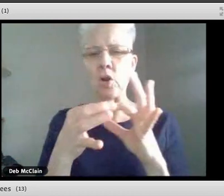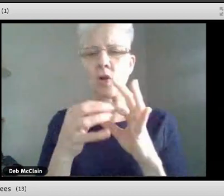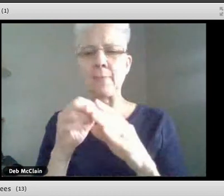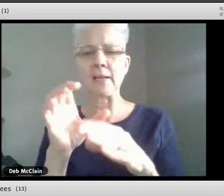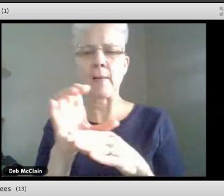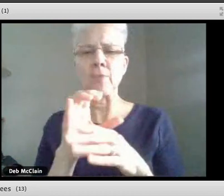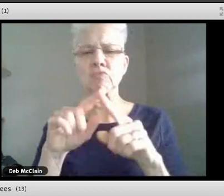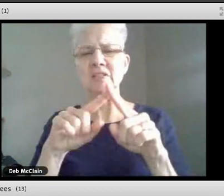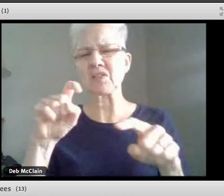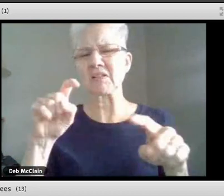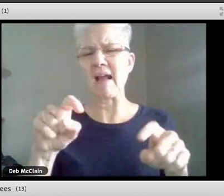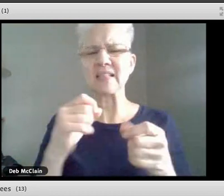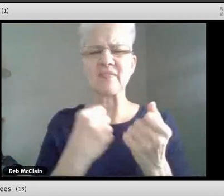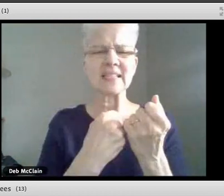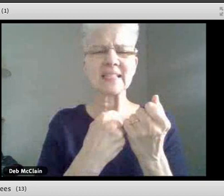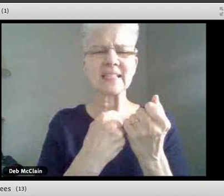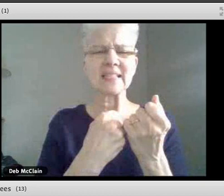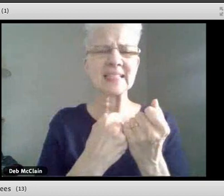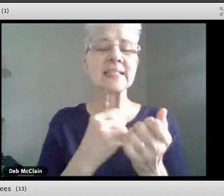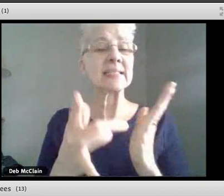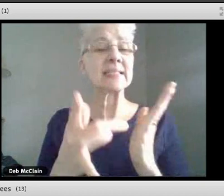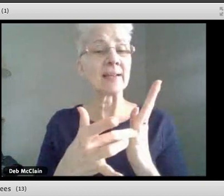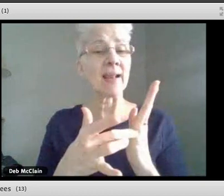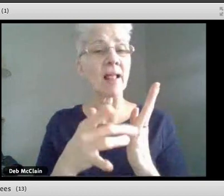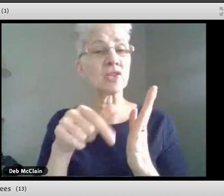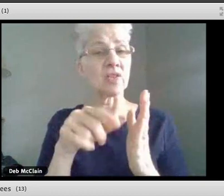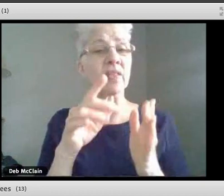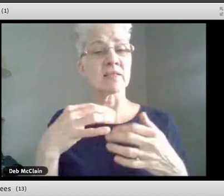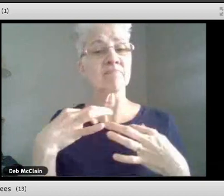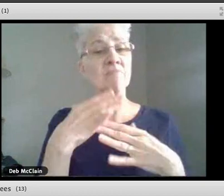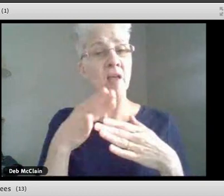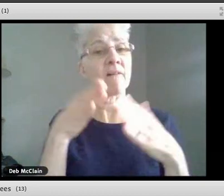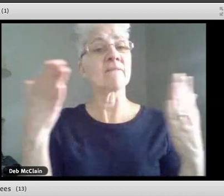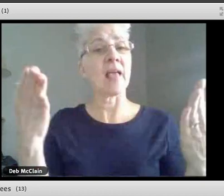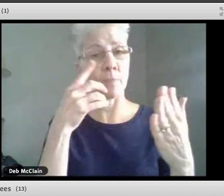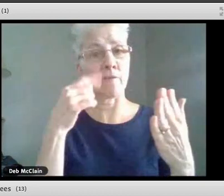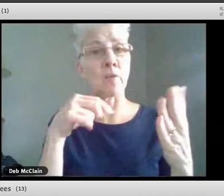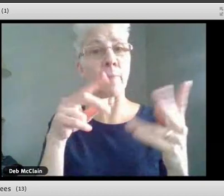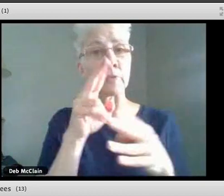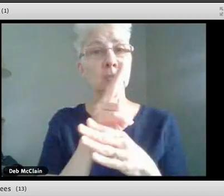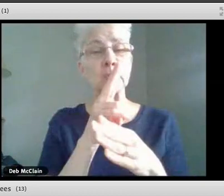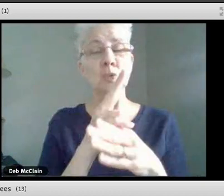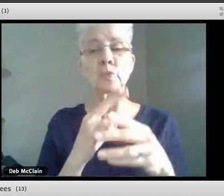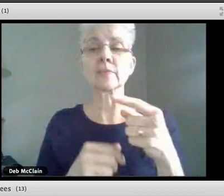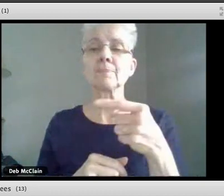out there that's fantastic that can help people, and I really like this quote.